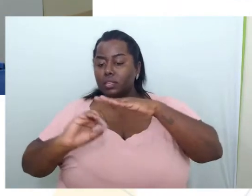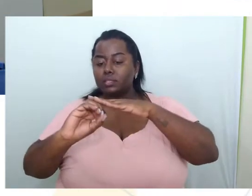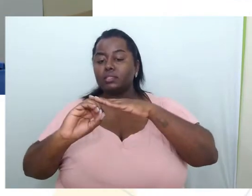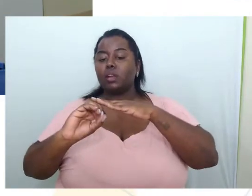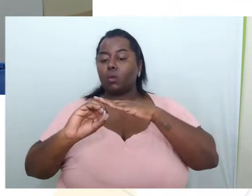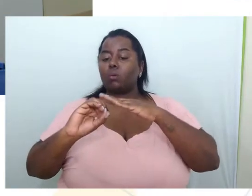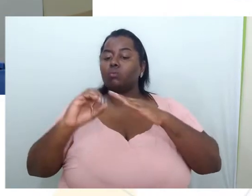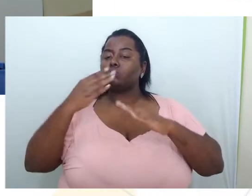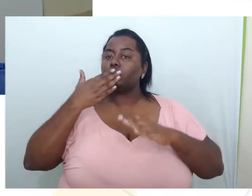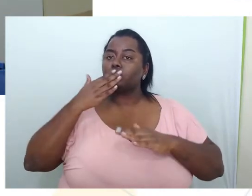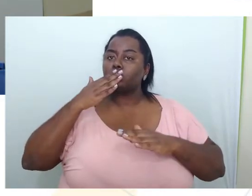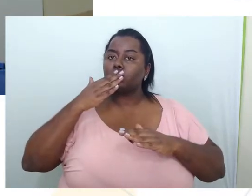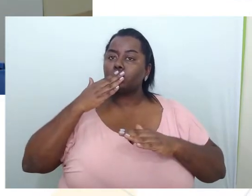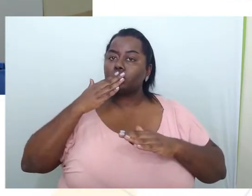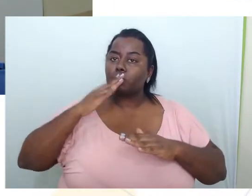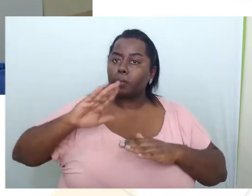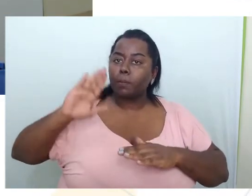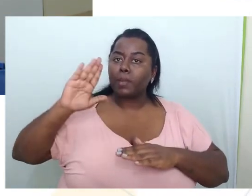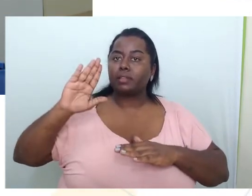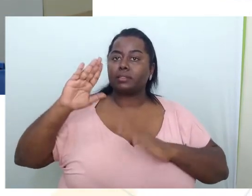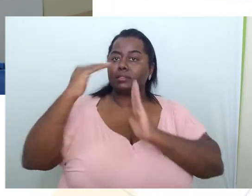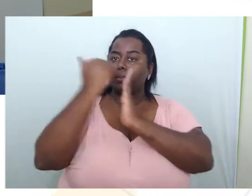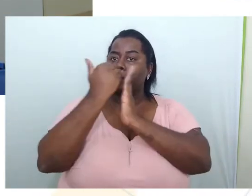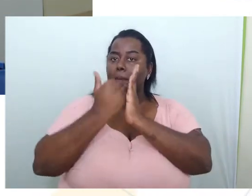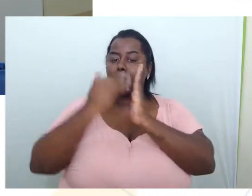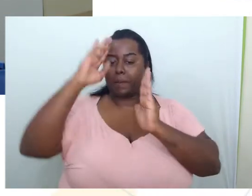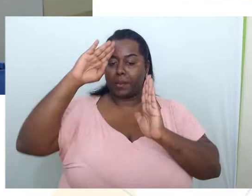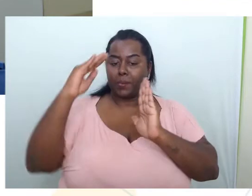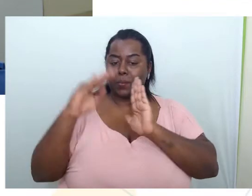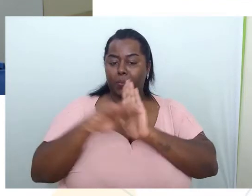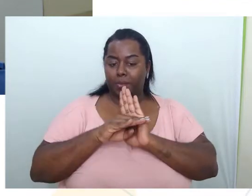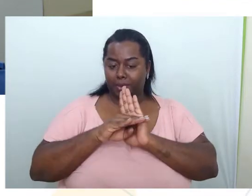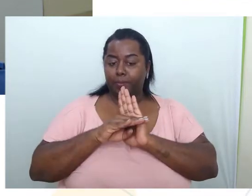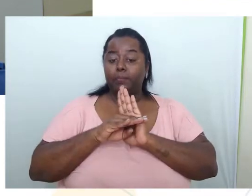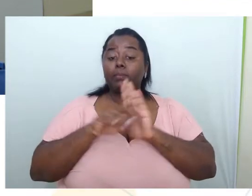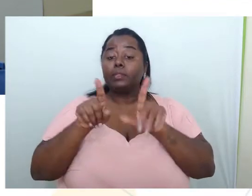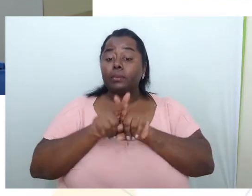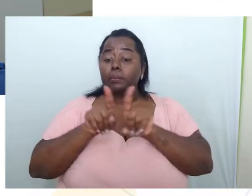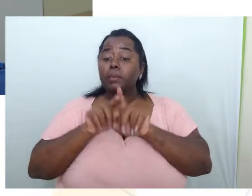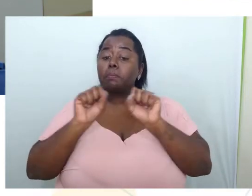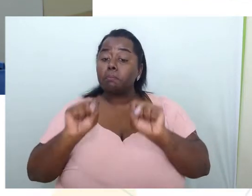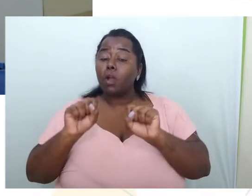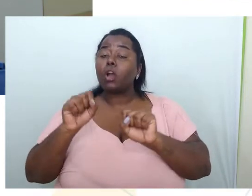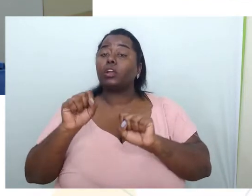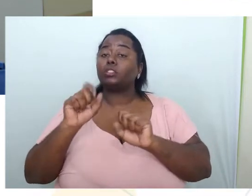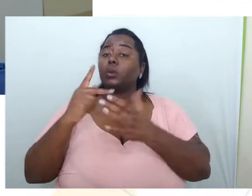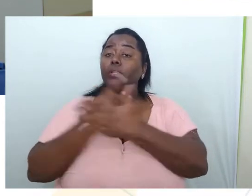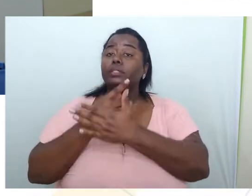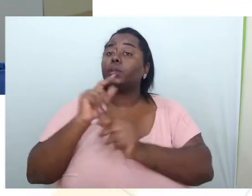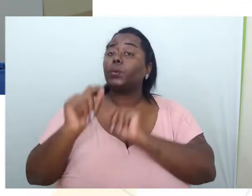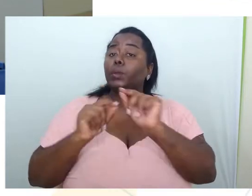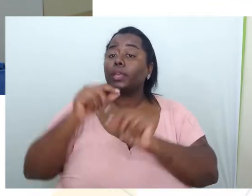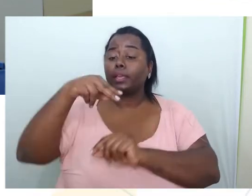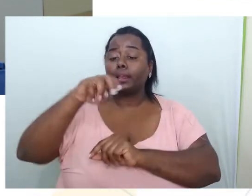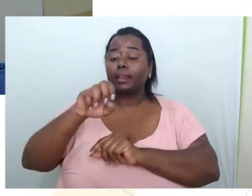they promised and one could argue a neglect of duty of care you could argue